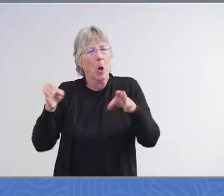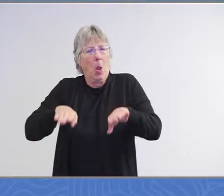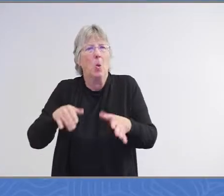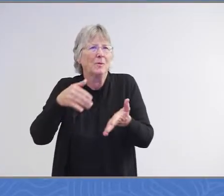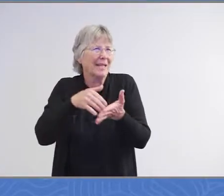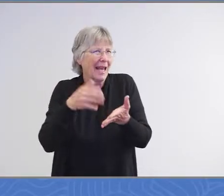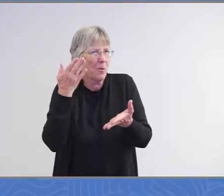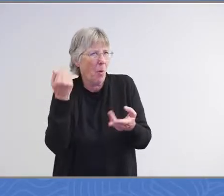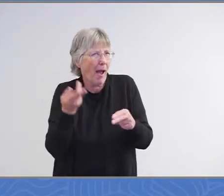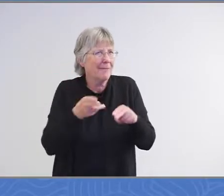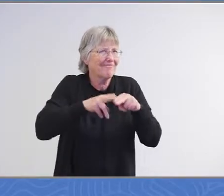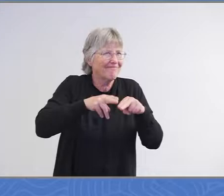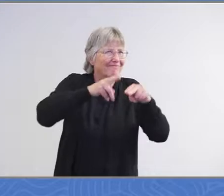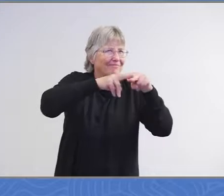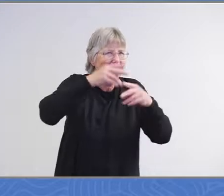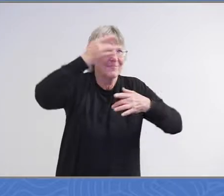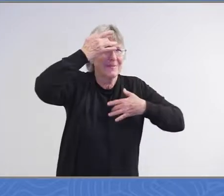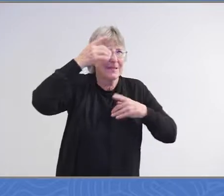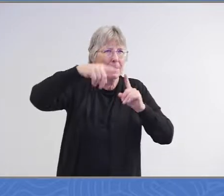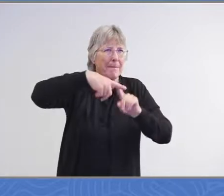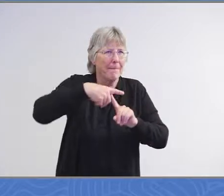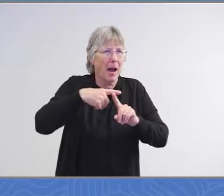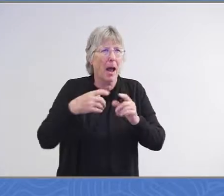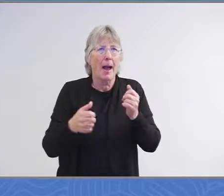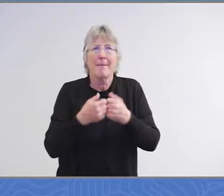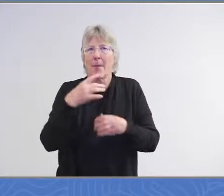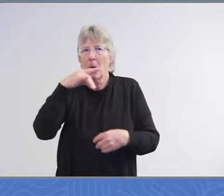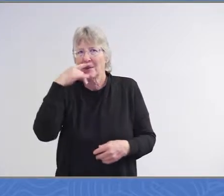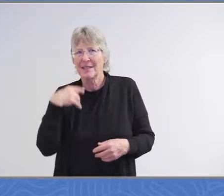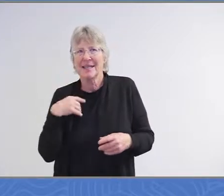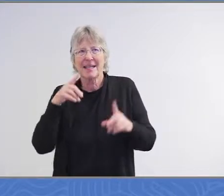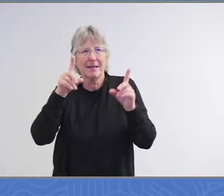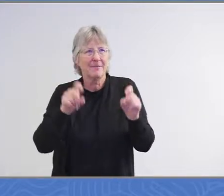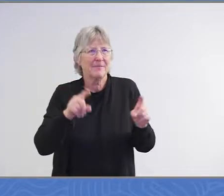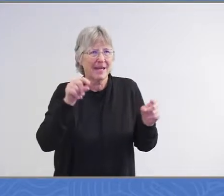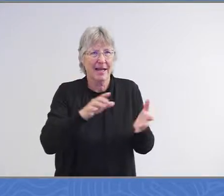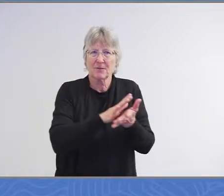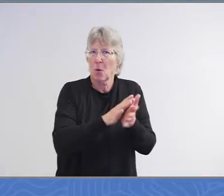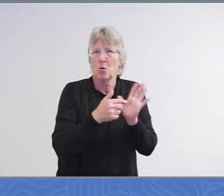It turns out that most of the children tested at schools that were identified showed no symptoms.